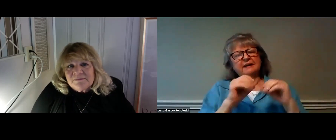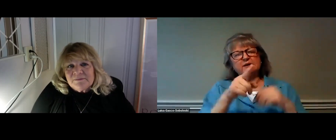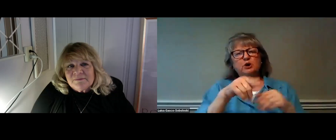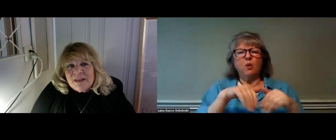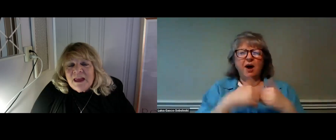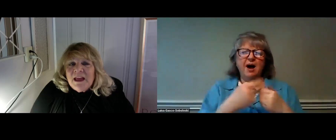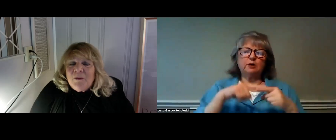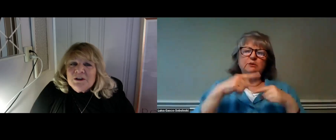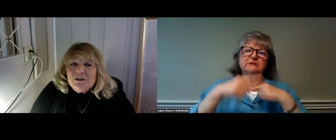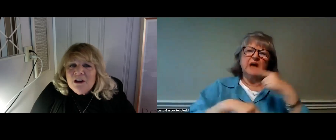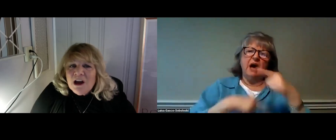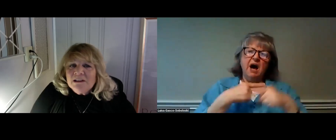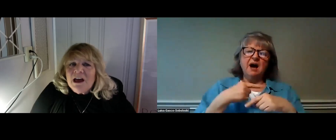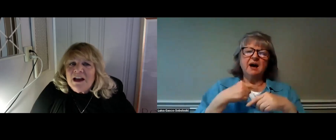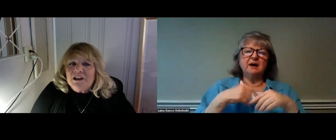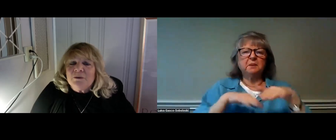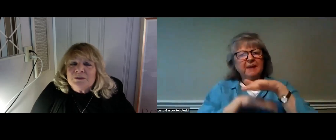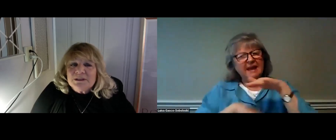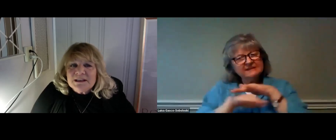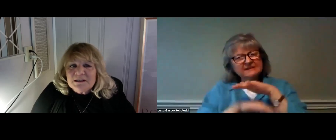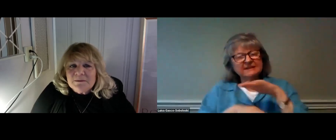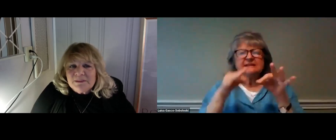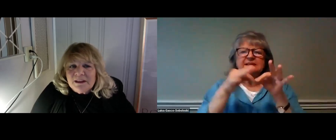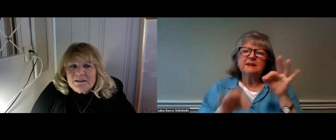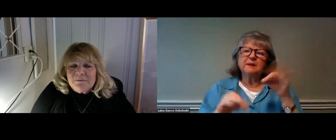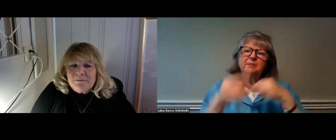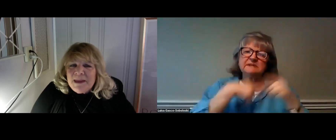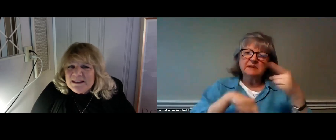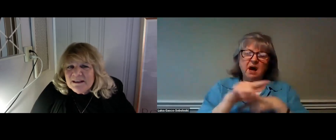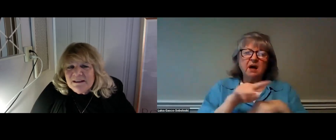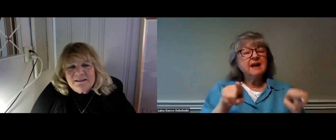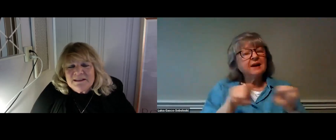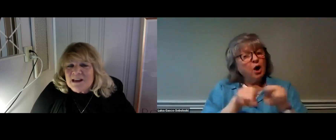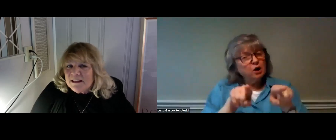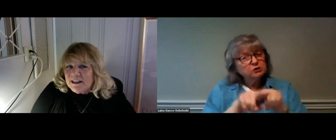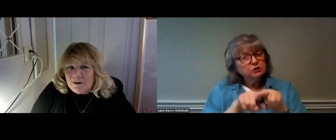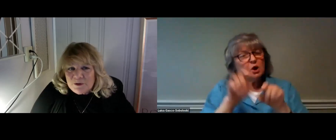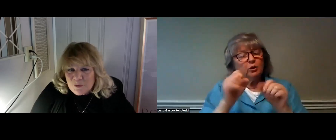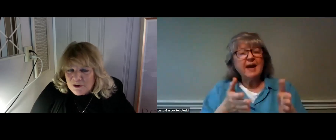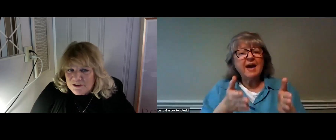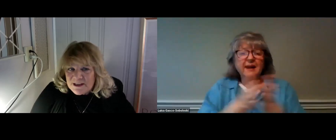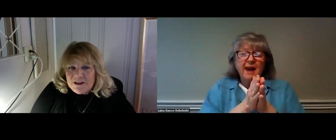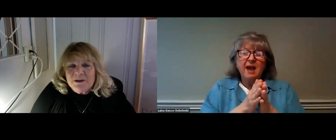when you look online, you will see some basic sign language words that you can learn,